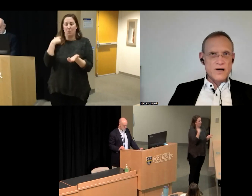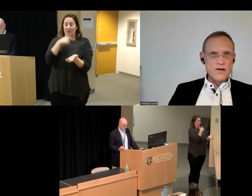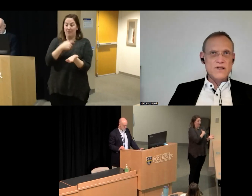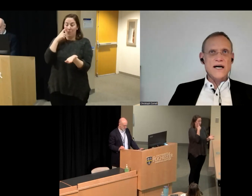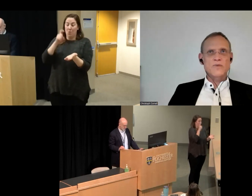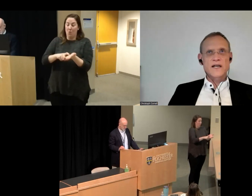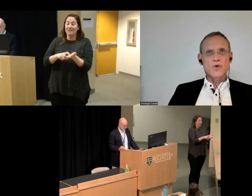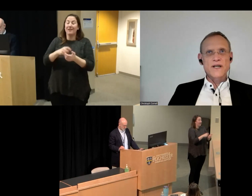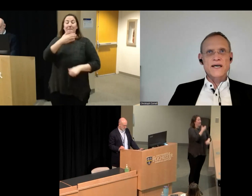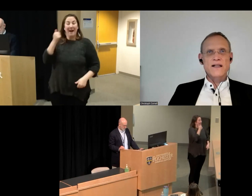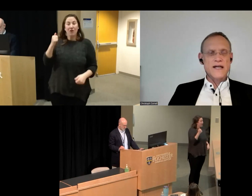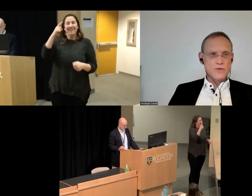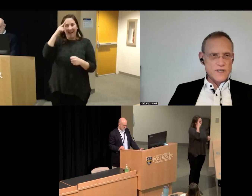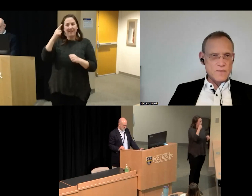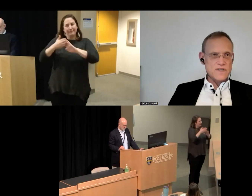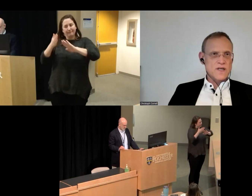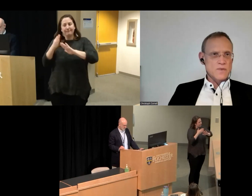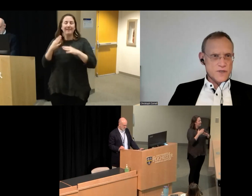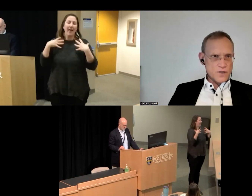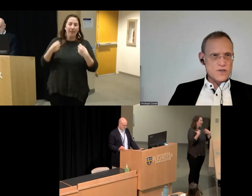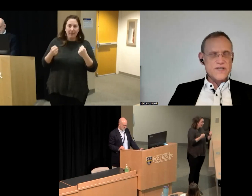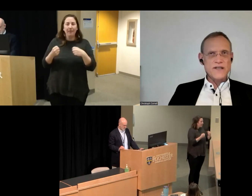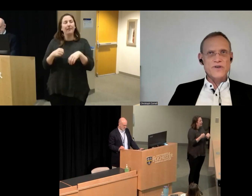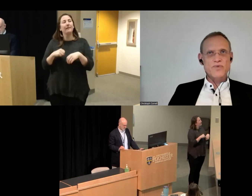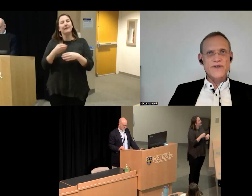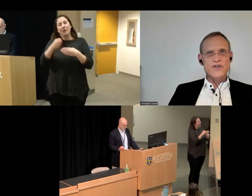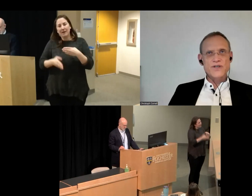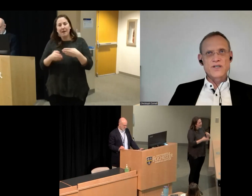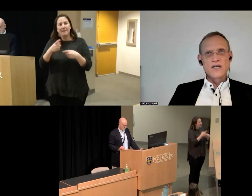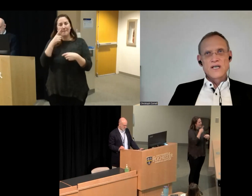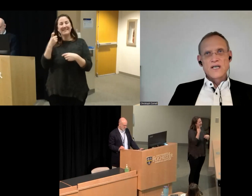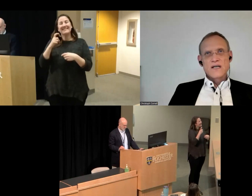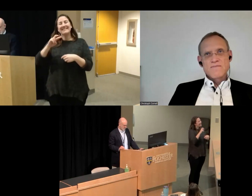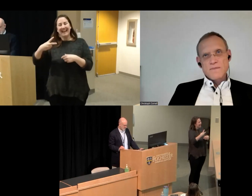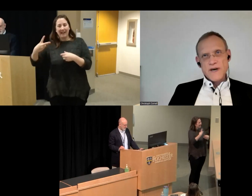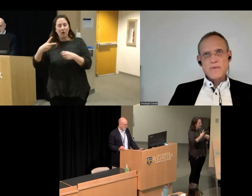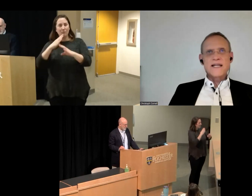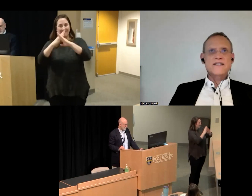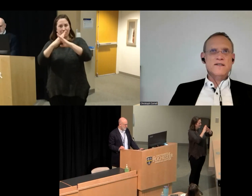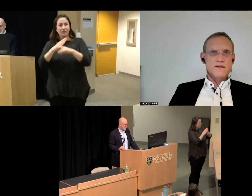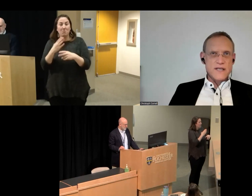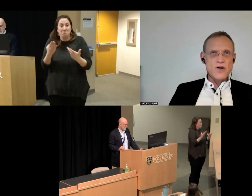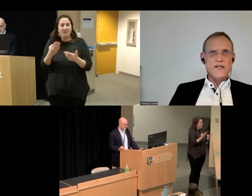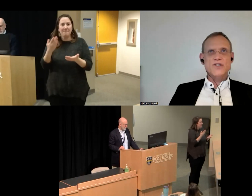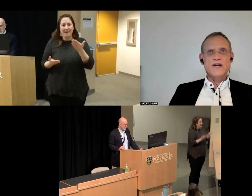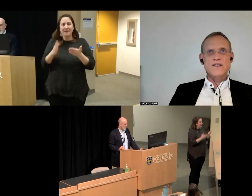cardiometabolic Health outcomes because of secondary prevention. maybe less psychotic stress